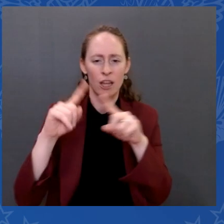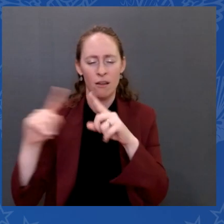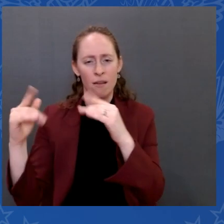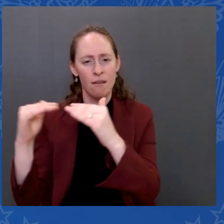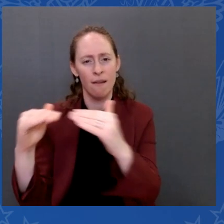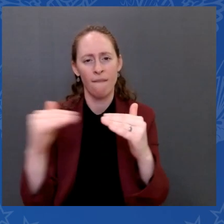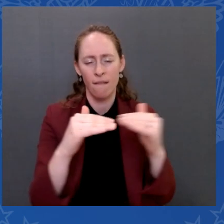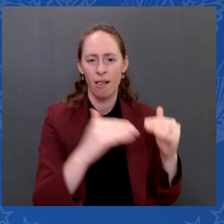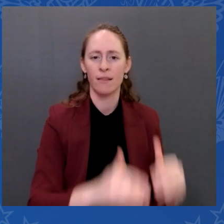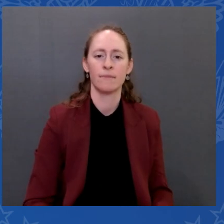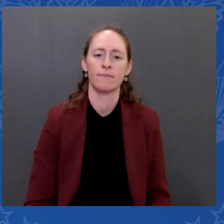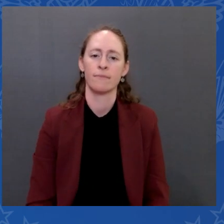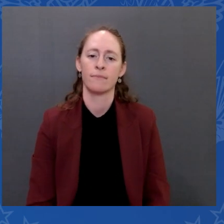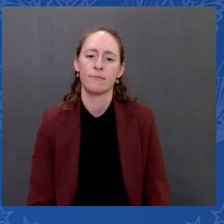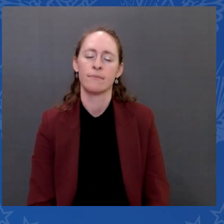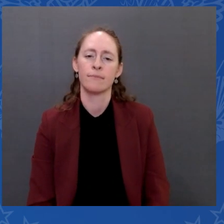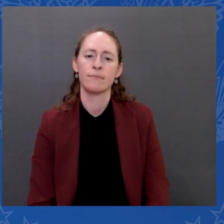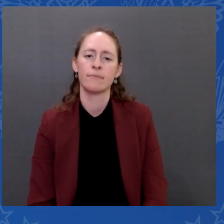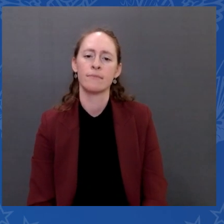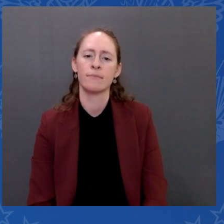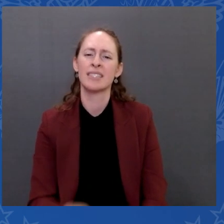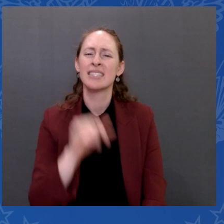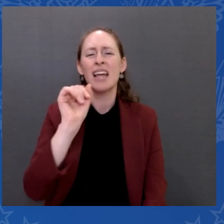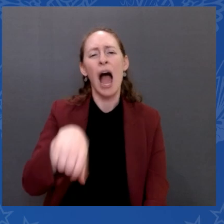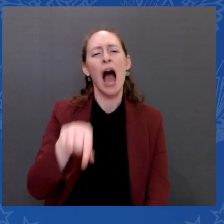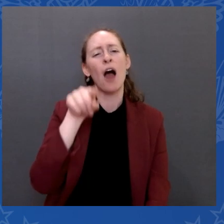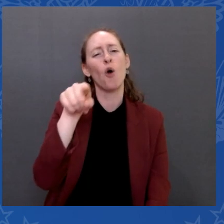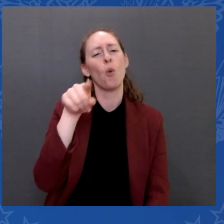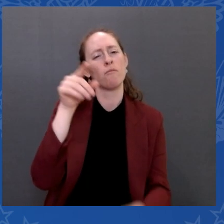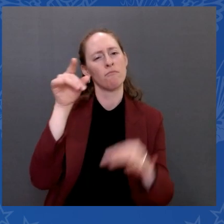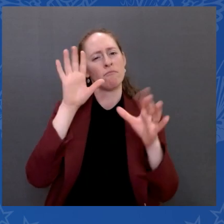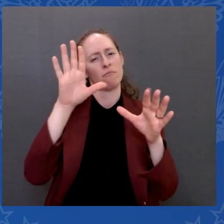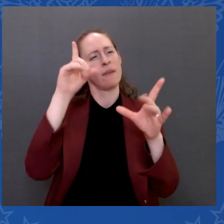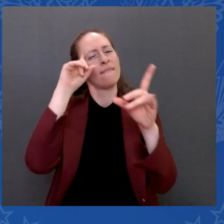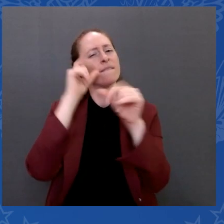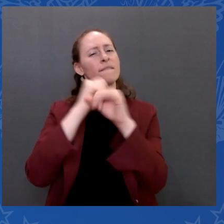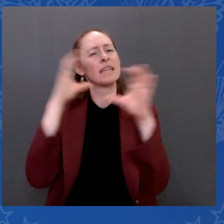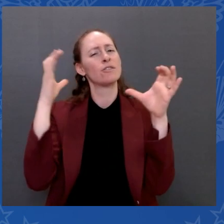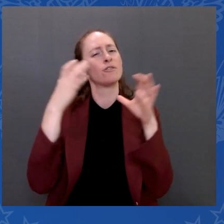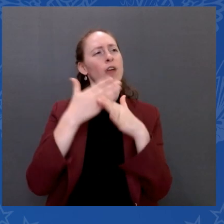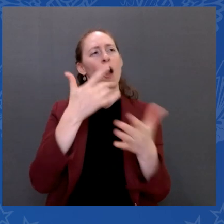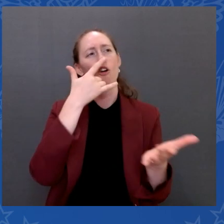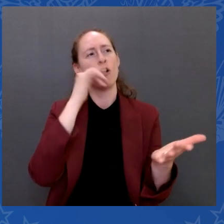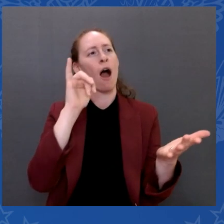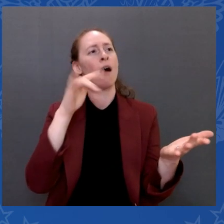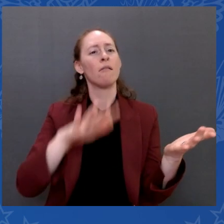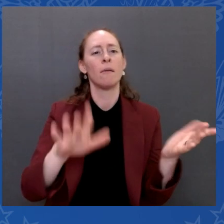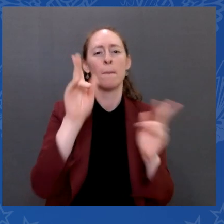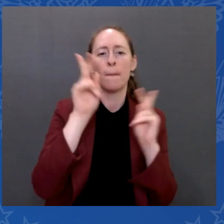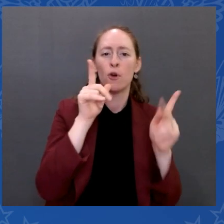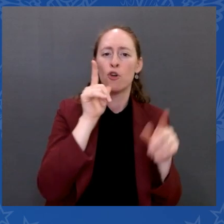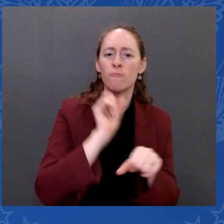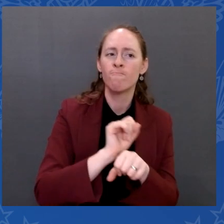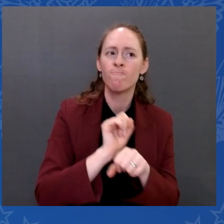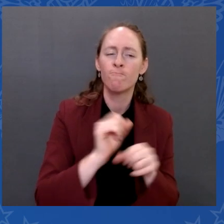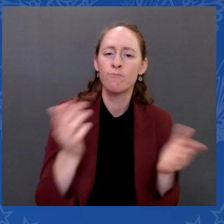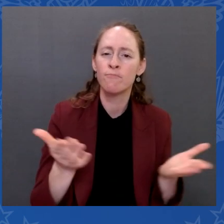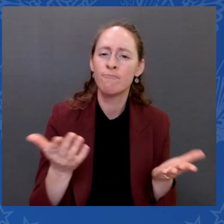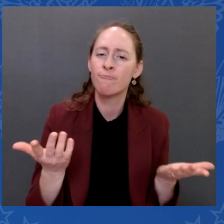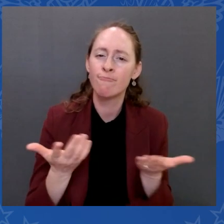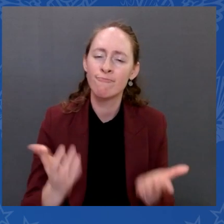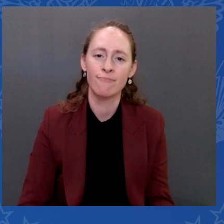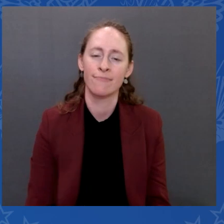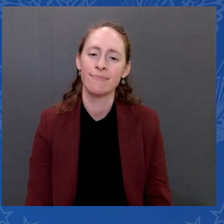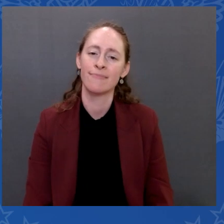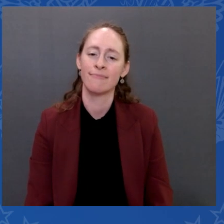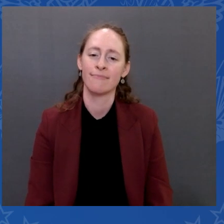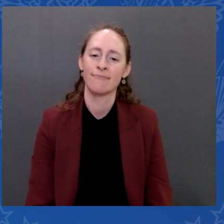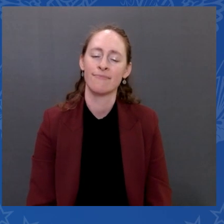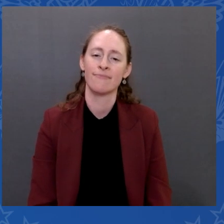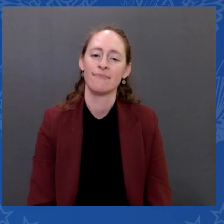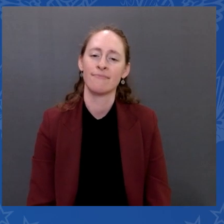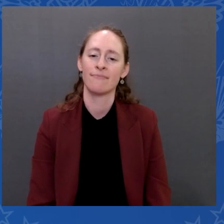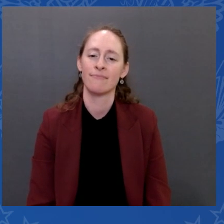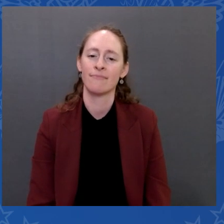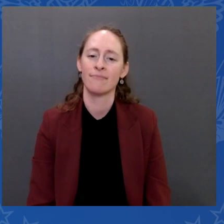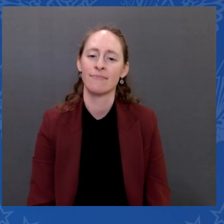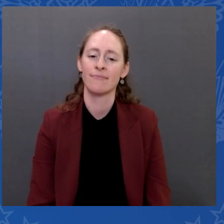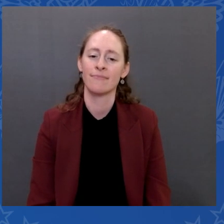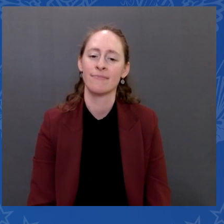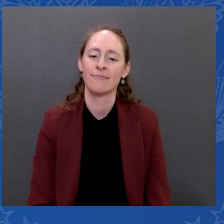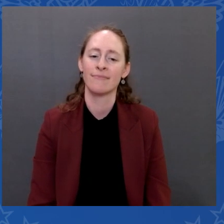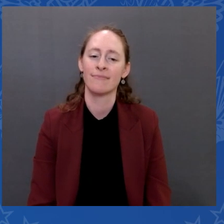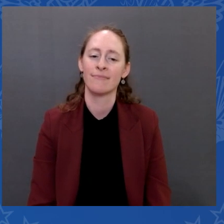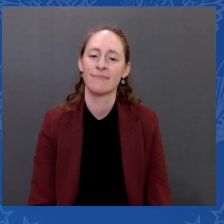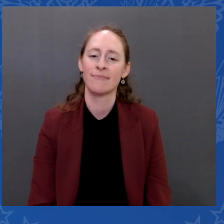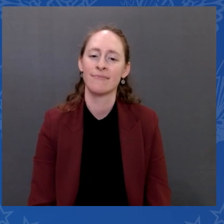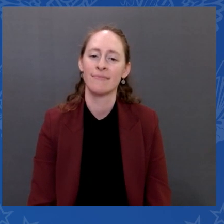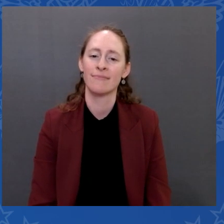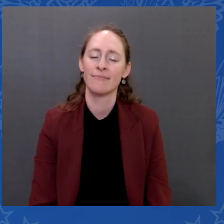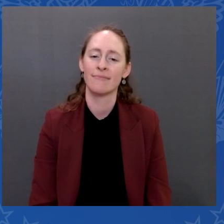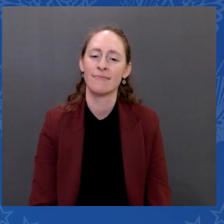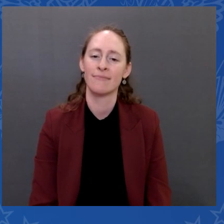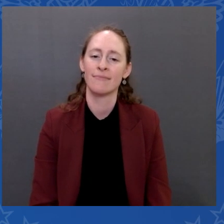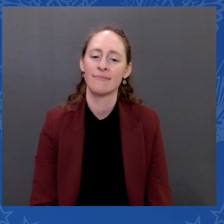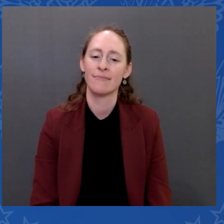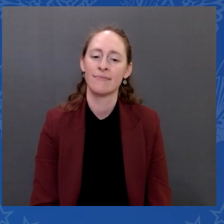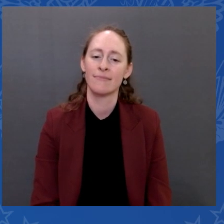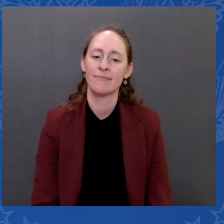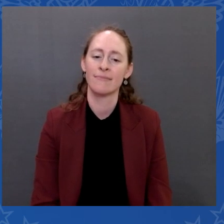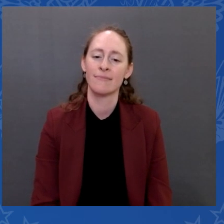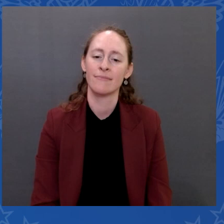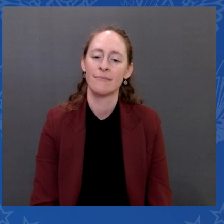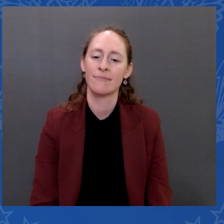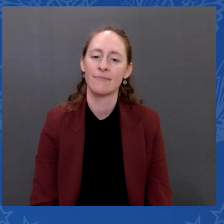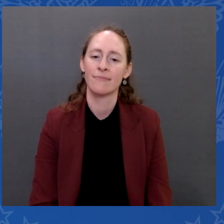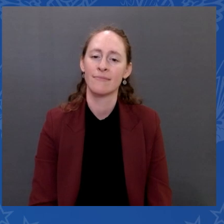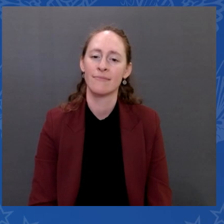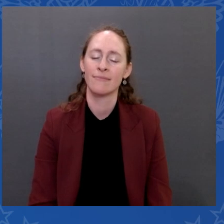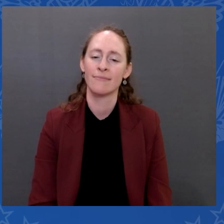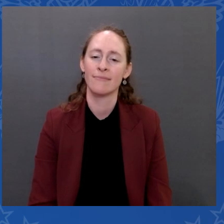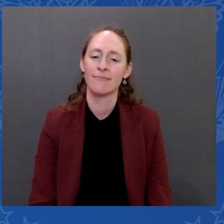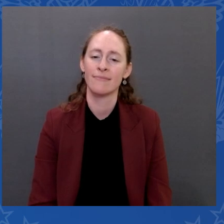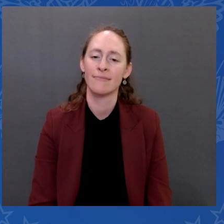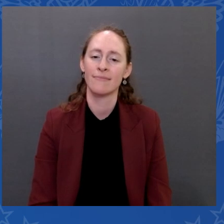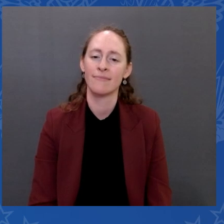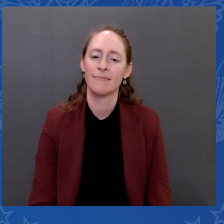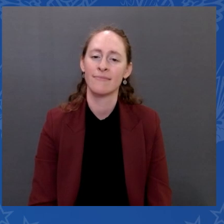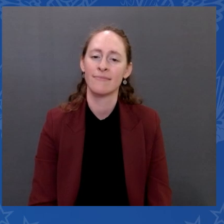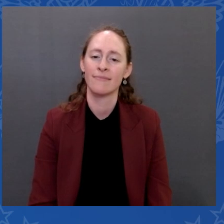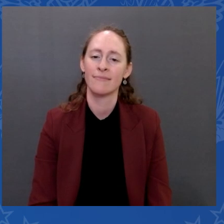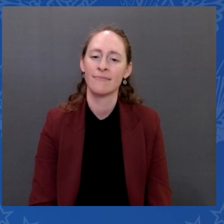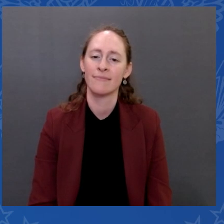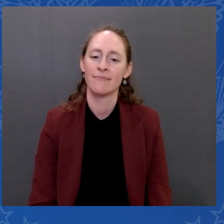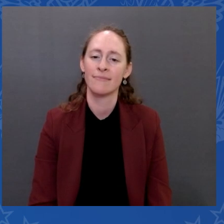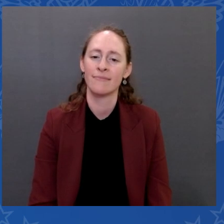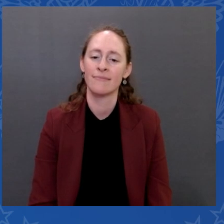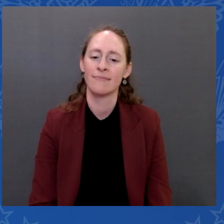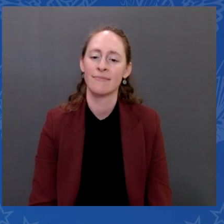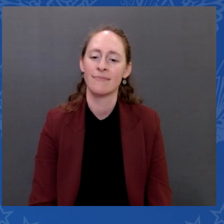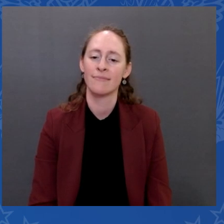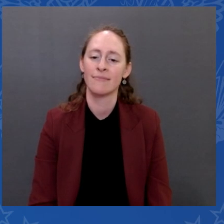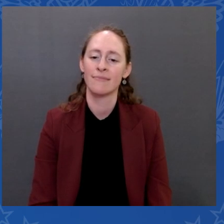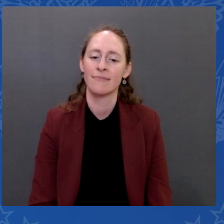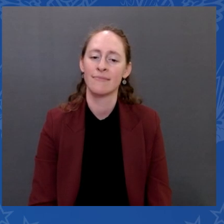The President: I can't hear him.